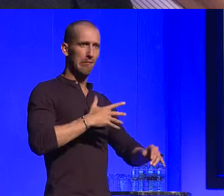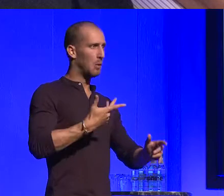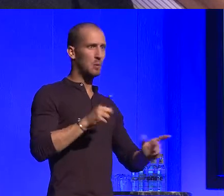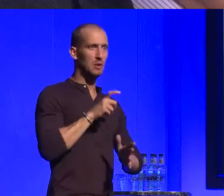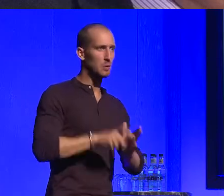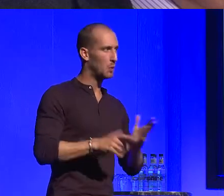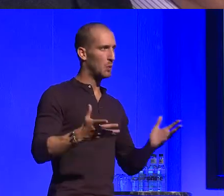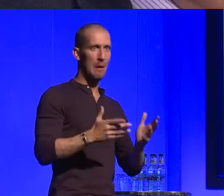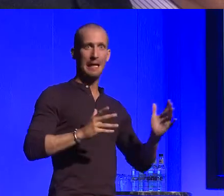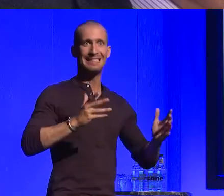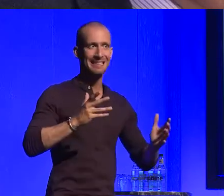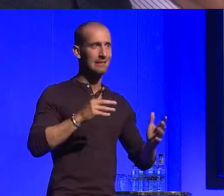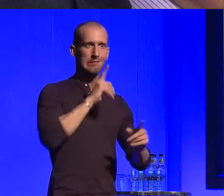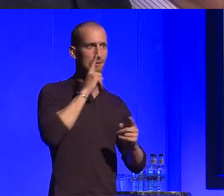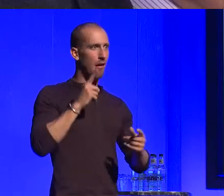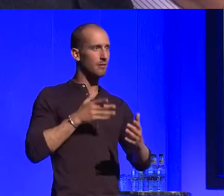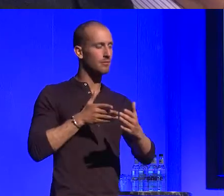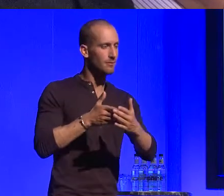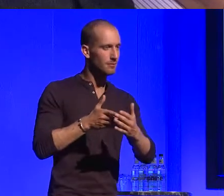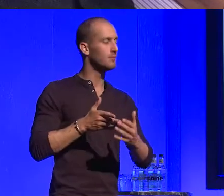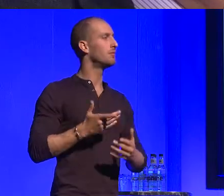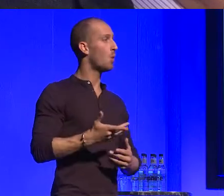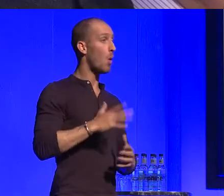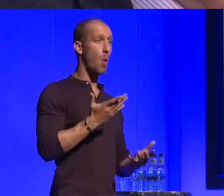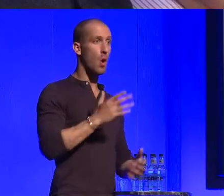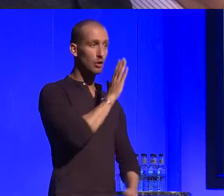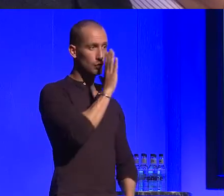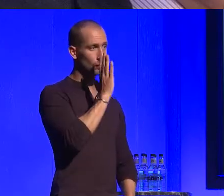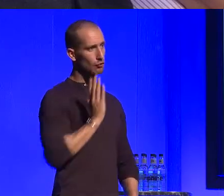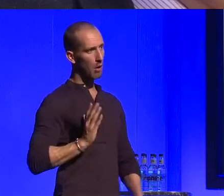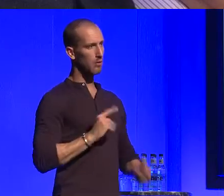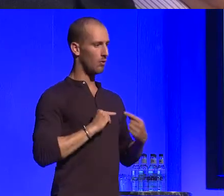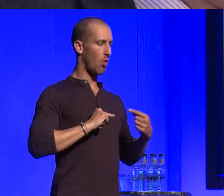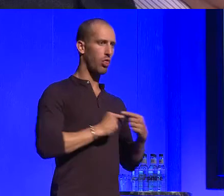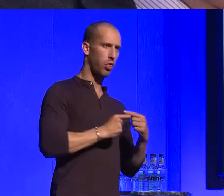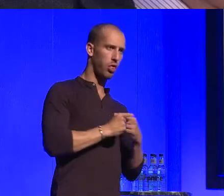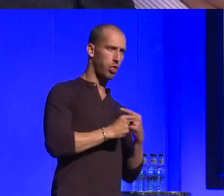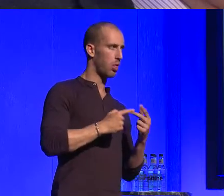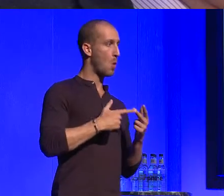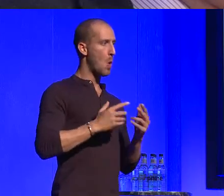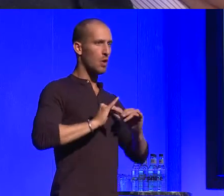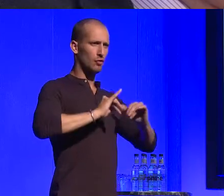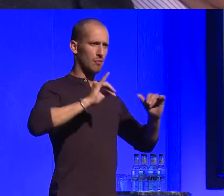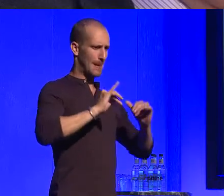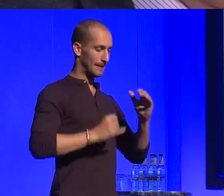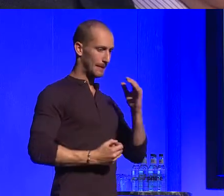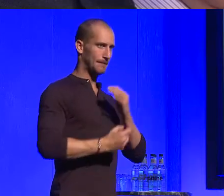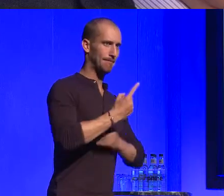It might be that somebody has a stroke, obviously, or a heart attack, or some traumatic incident of some sort.